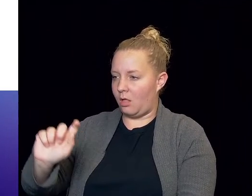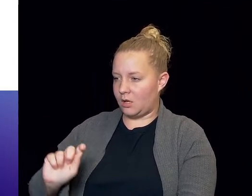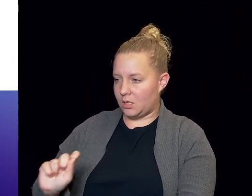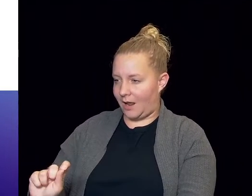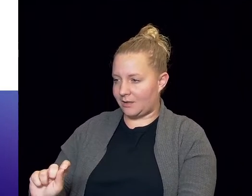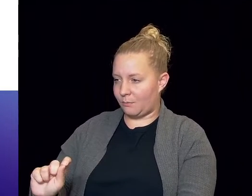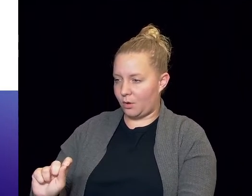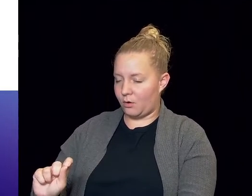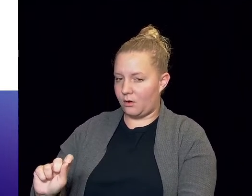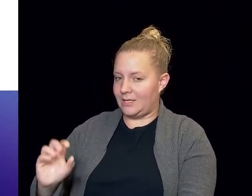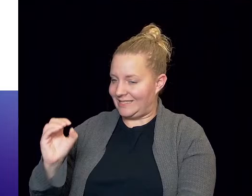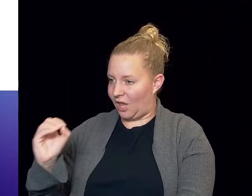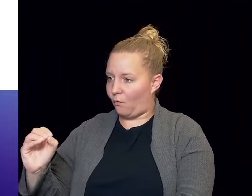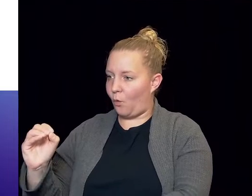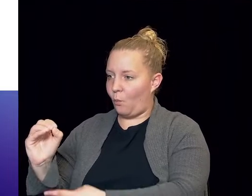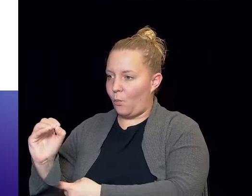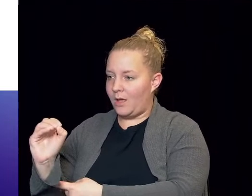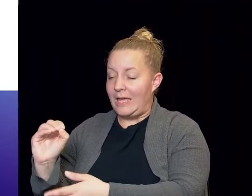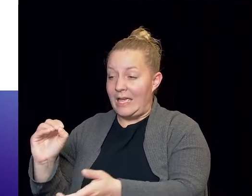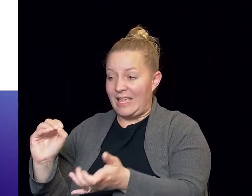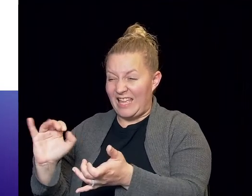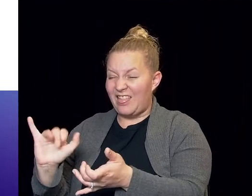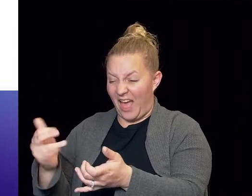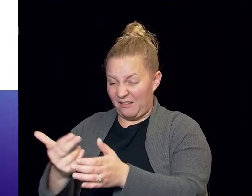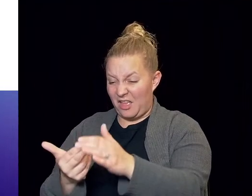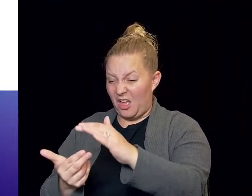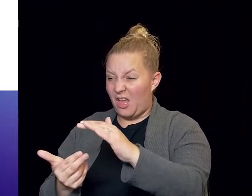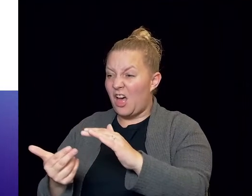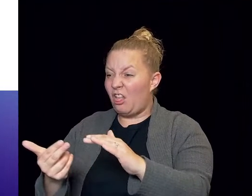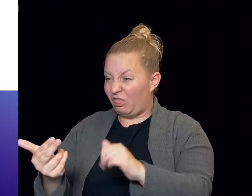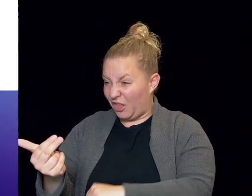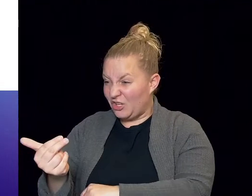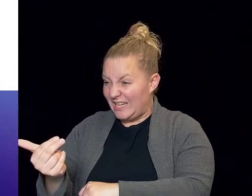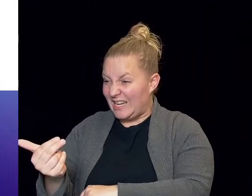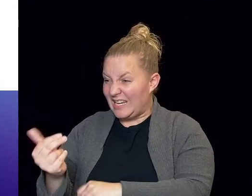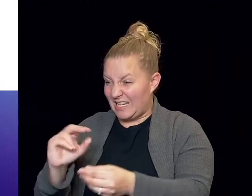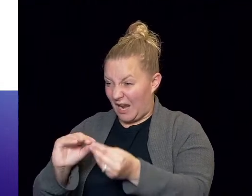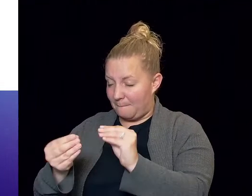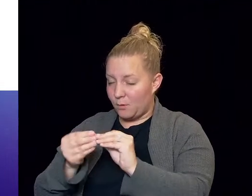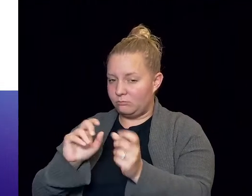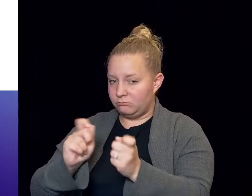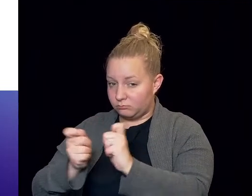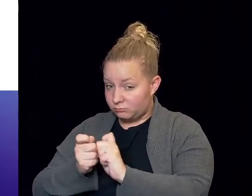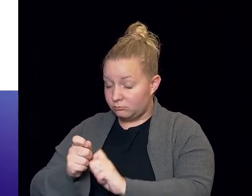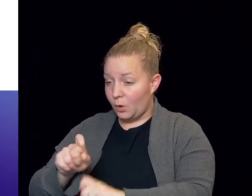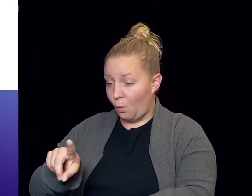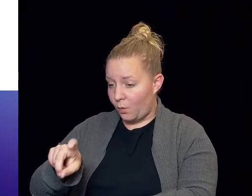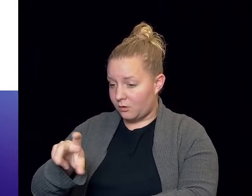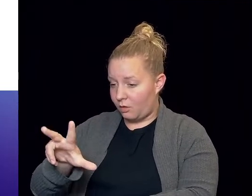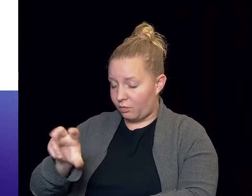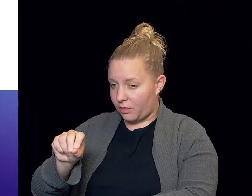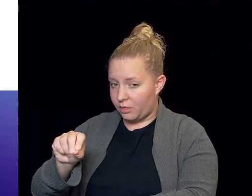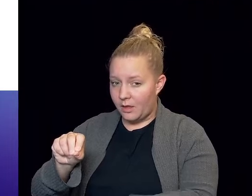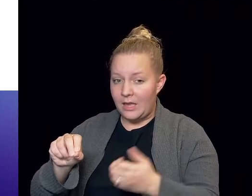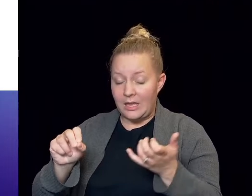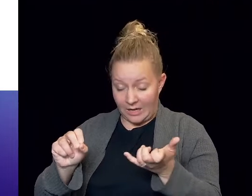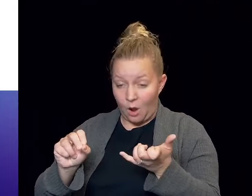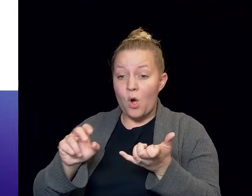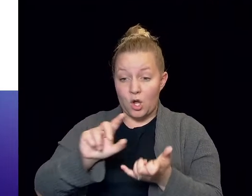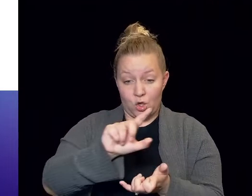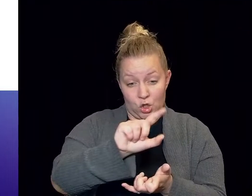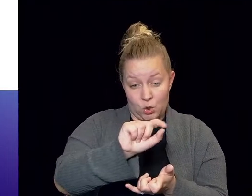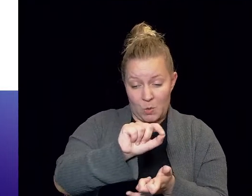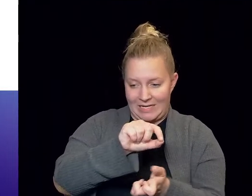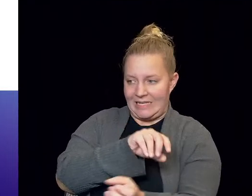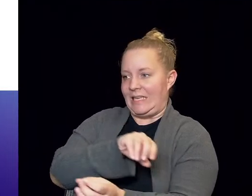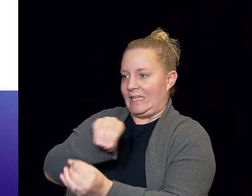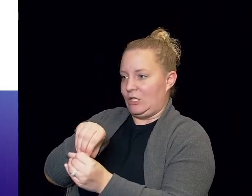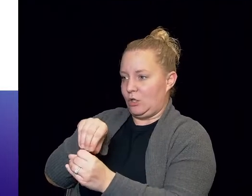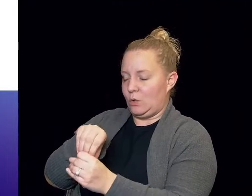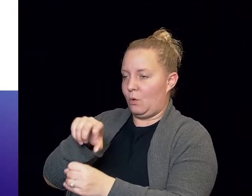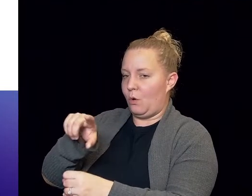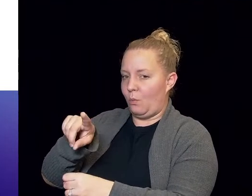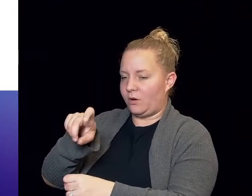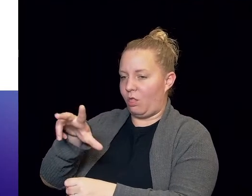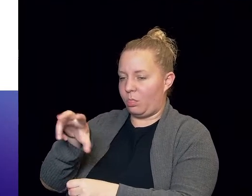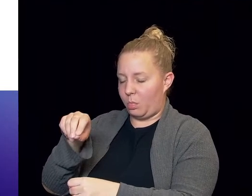number is is 130. So, 20. How many times does 20 go into 130? Well, I'm gonna get near it. I know that